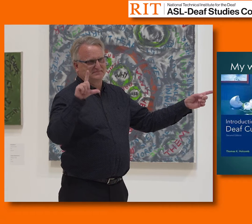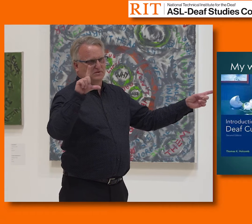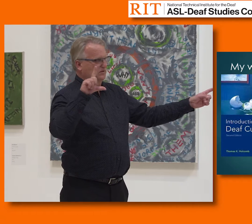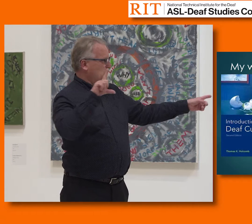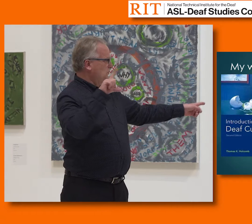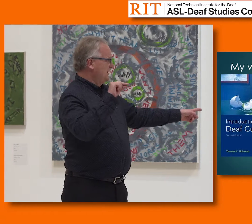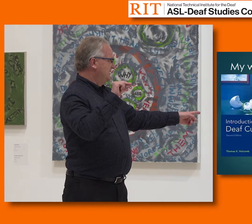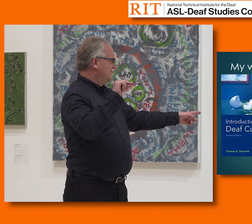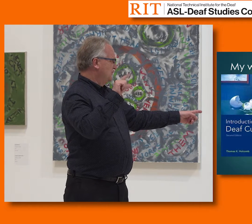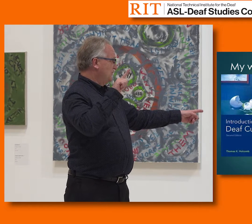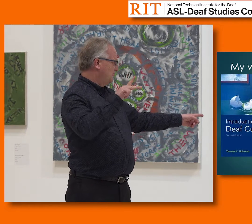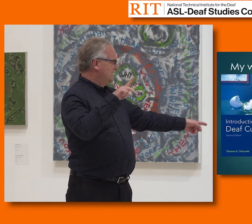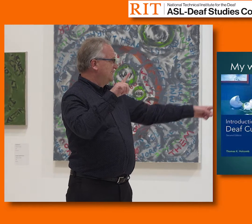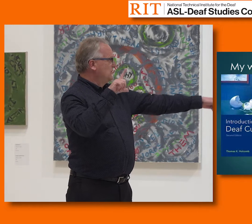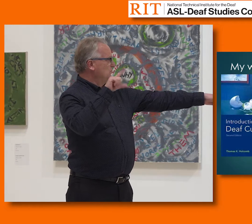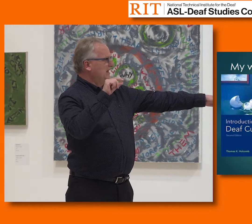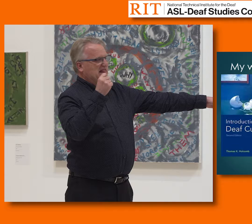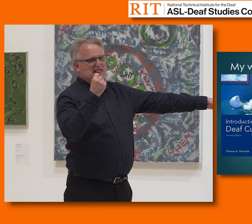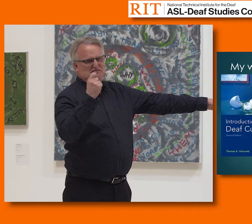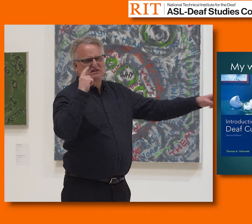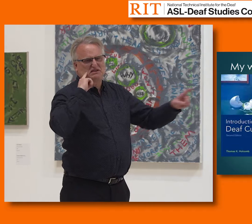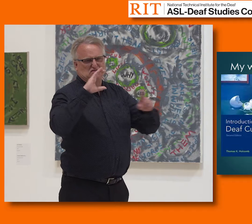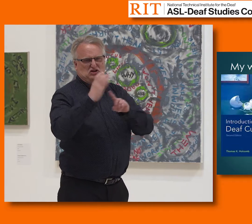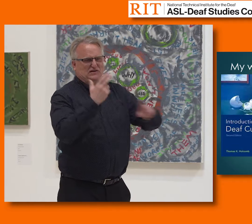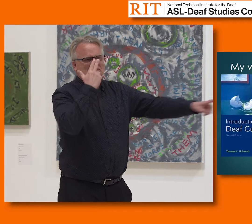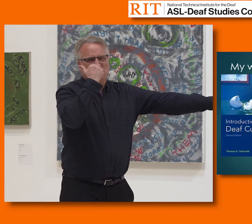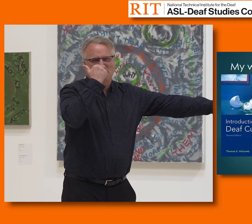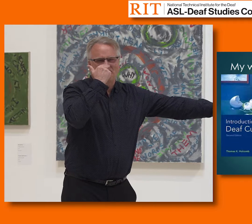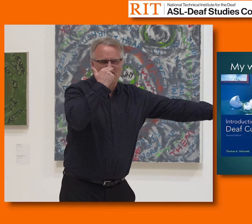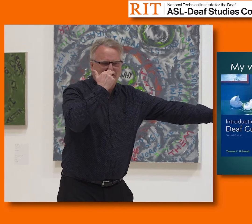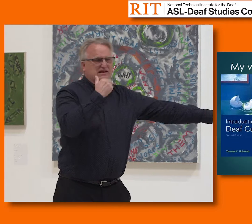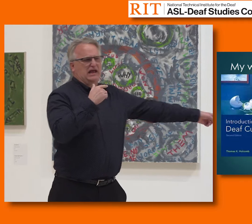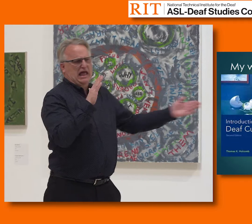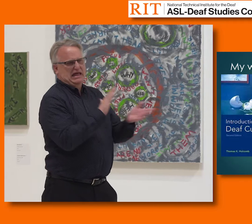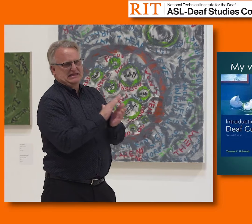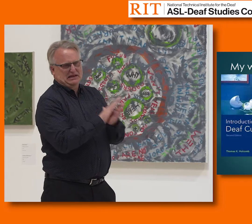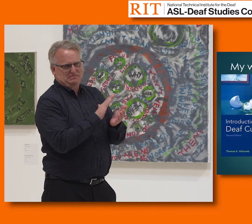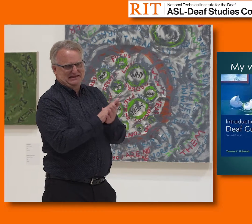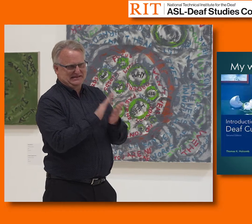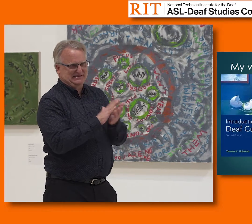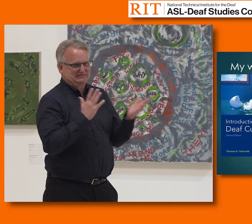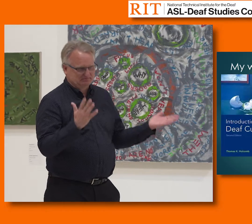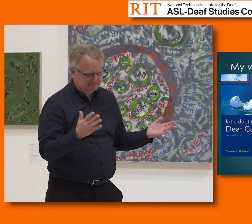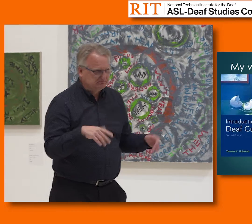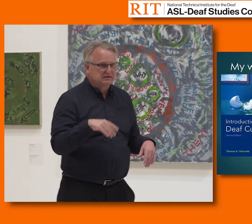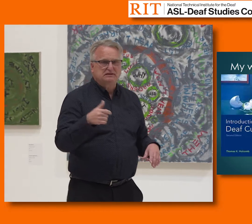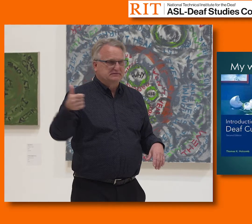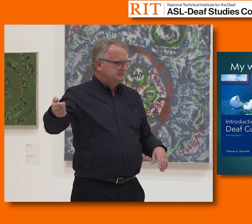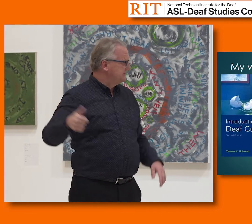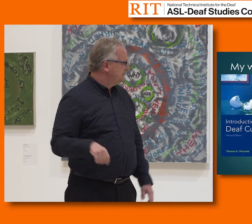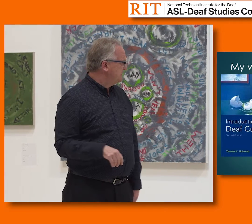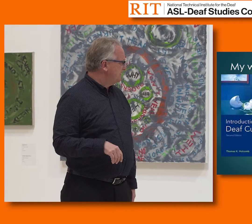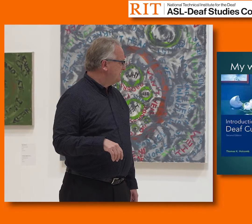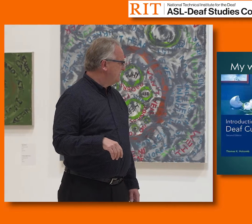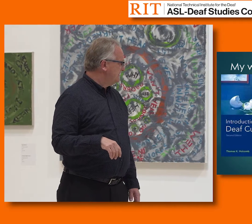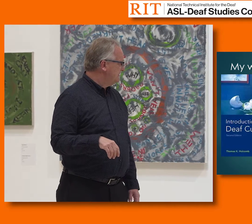And this is the old book that we wrote. This was in 2023. This was back in 2011. This is more comical and this is more academic-focused.